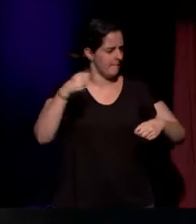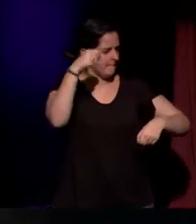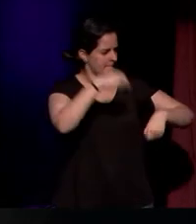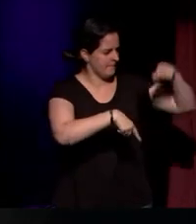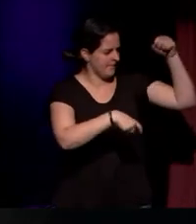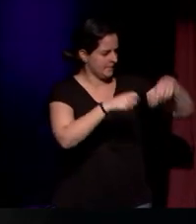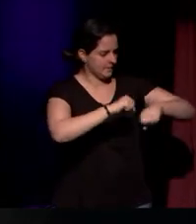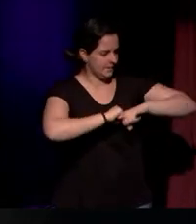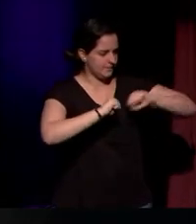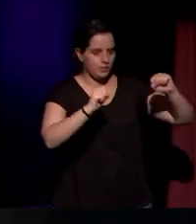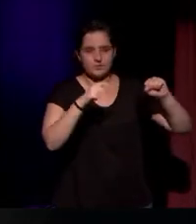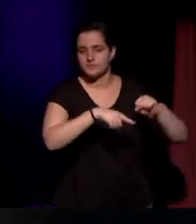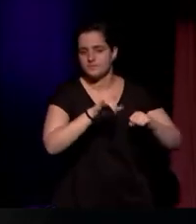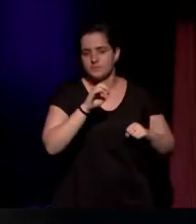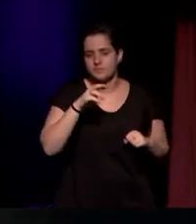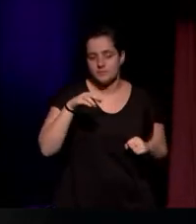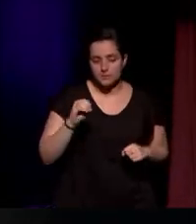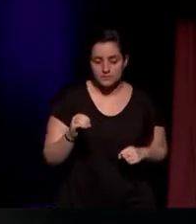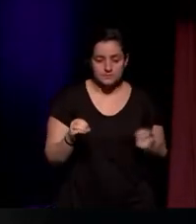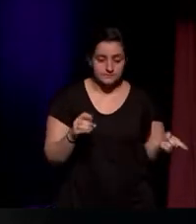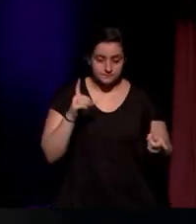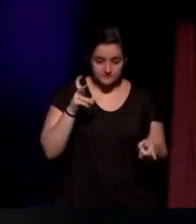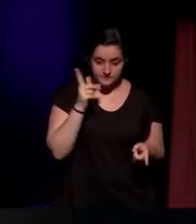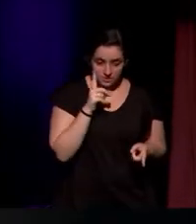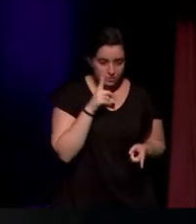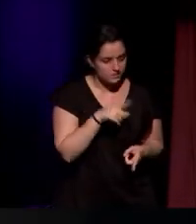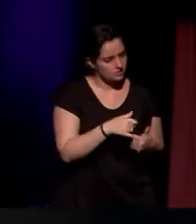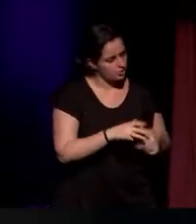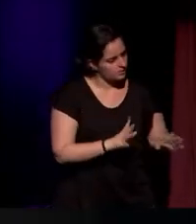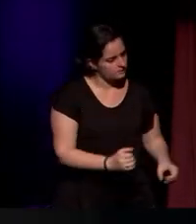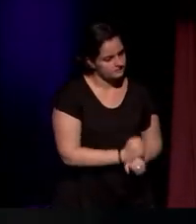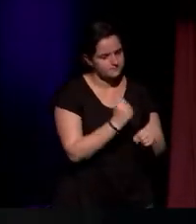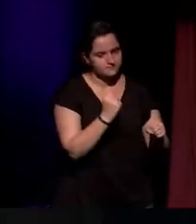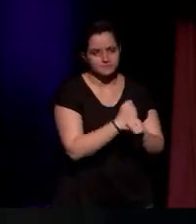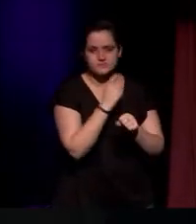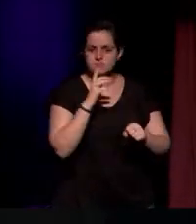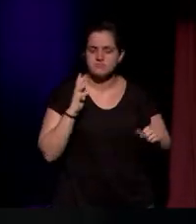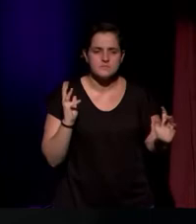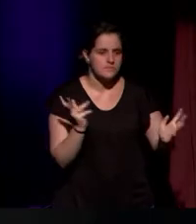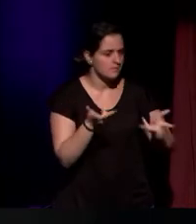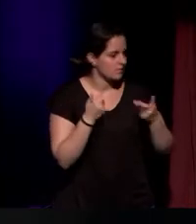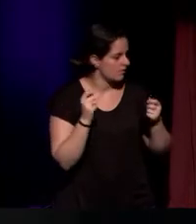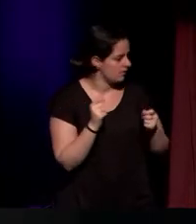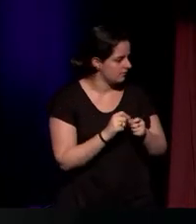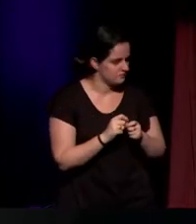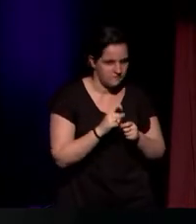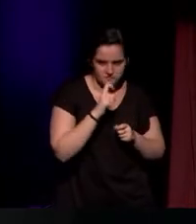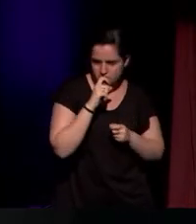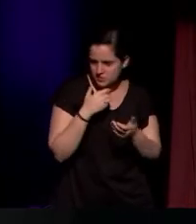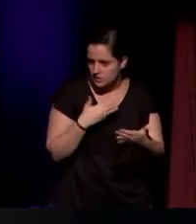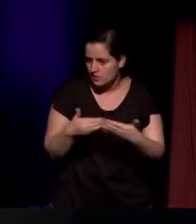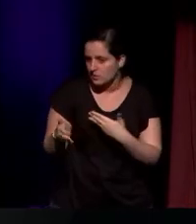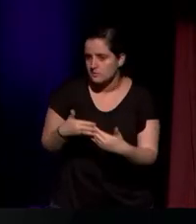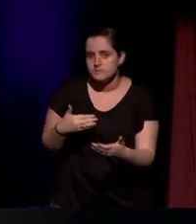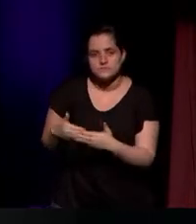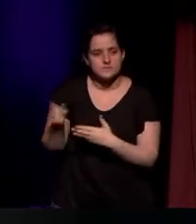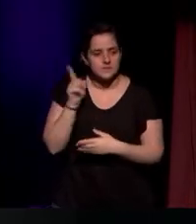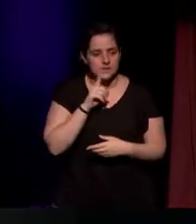in 15 days the road is already rebuilt, pretty and wonderful, to make any American highway jealous.